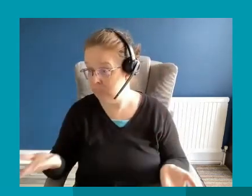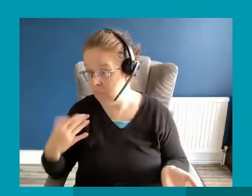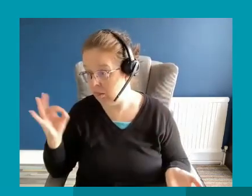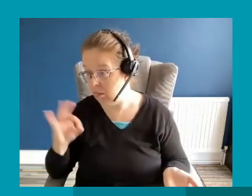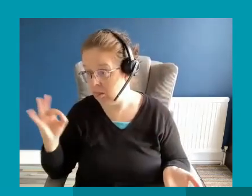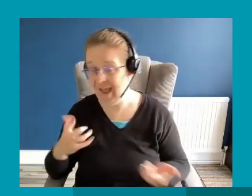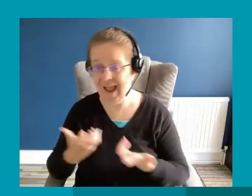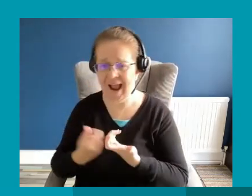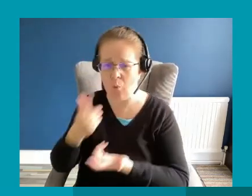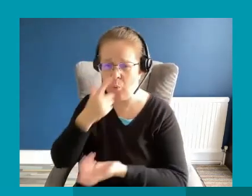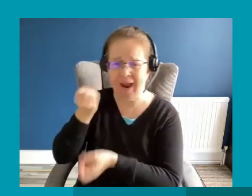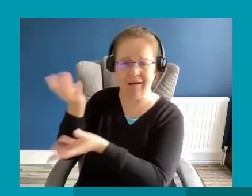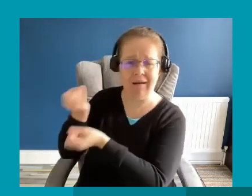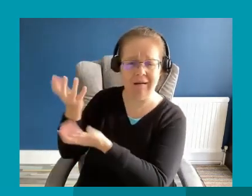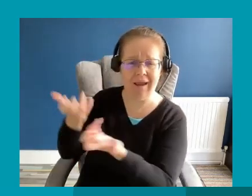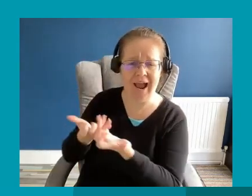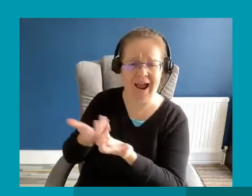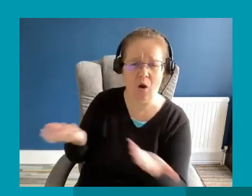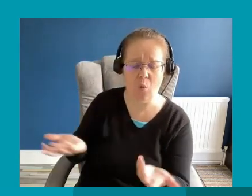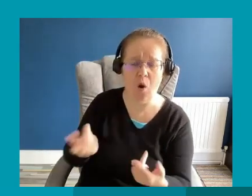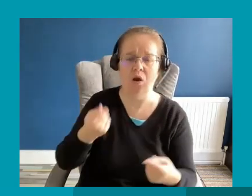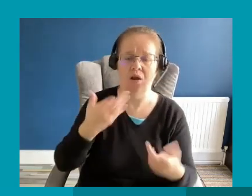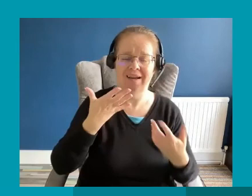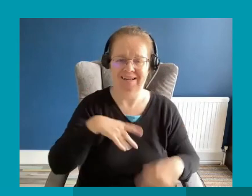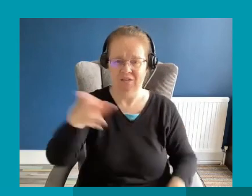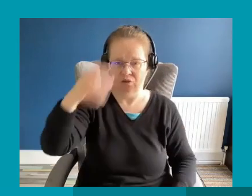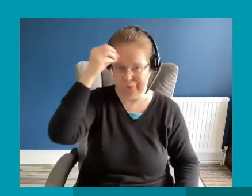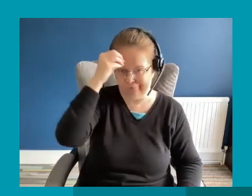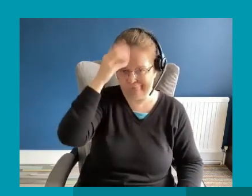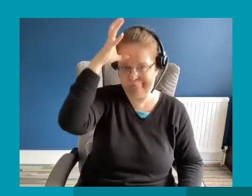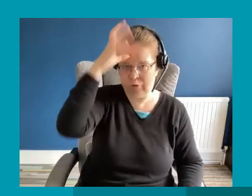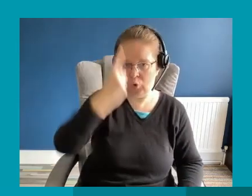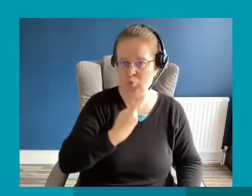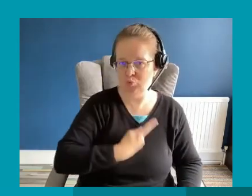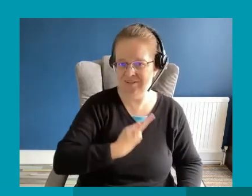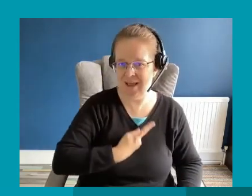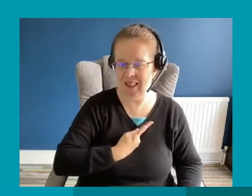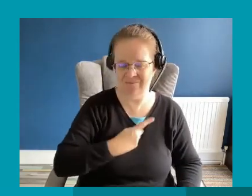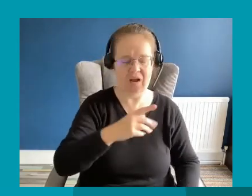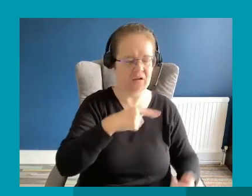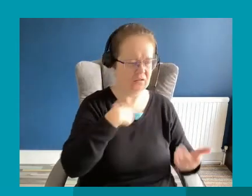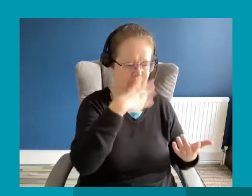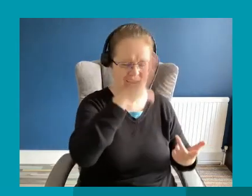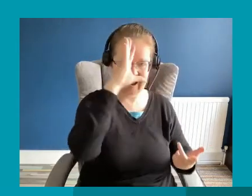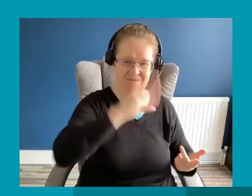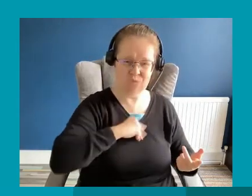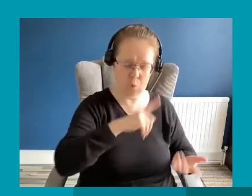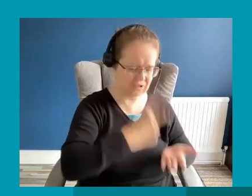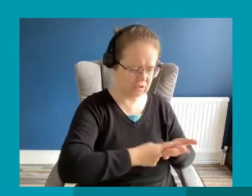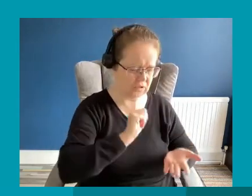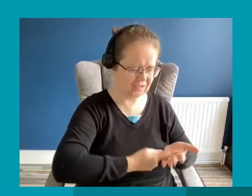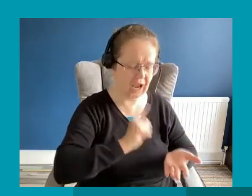with all this fabulous information to help make informed decisions that can really actually transform